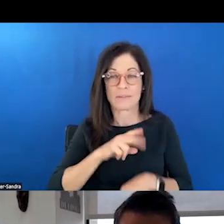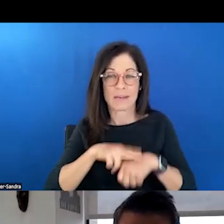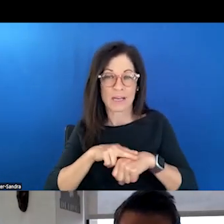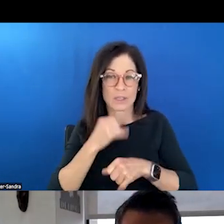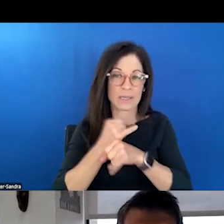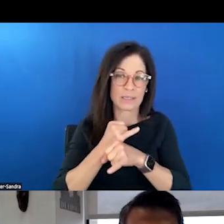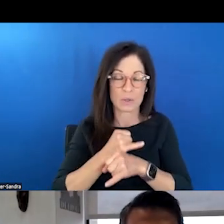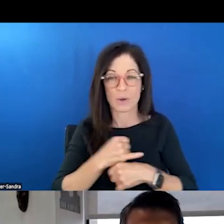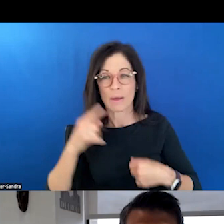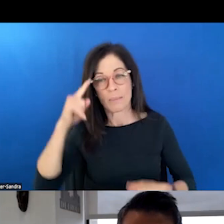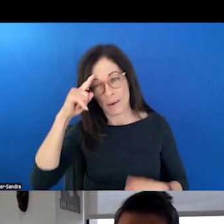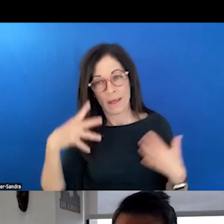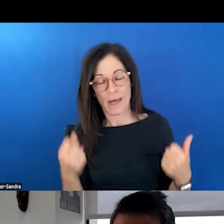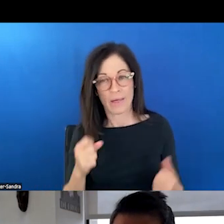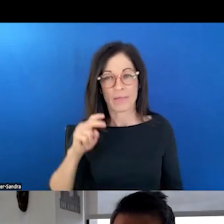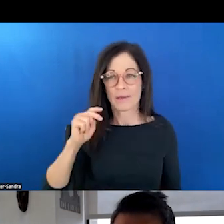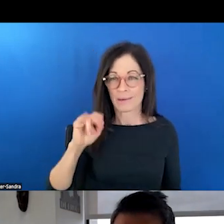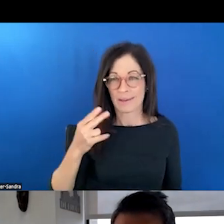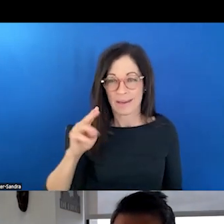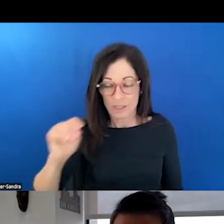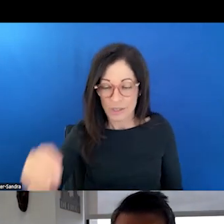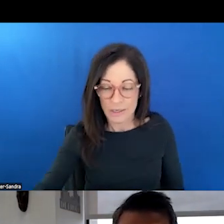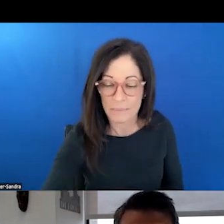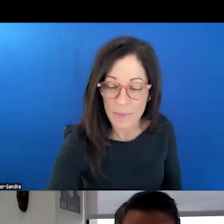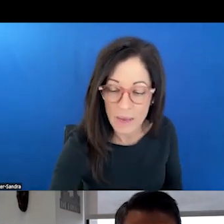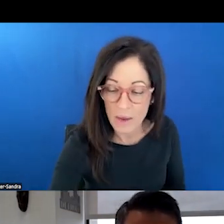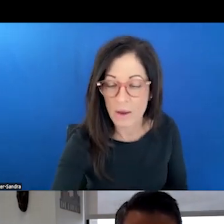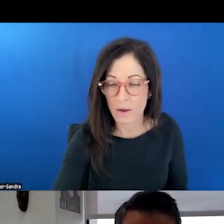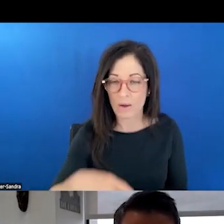HEALTH AND THEN I AM GOING TO REFERENCE A FEW THINGS THAT WERE